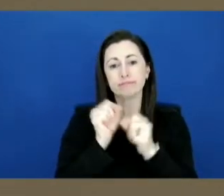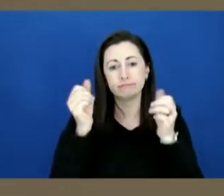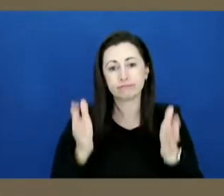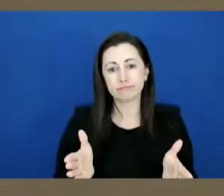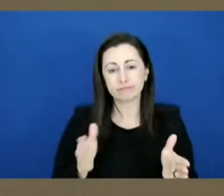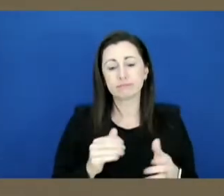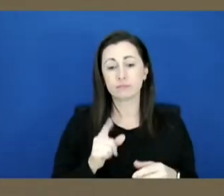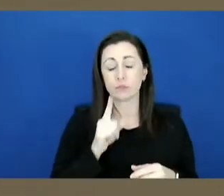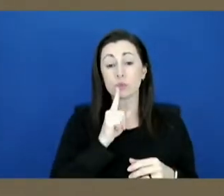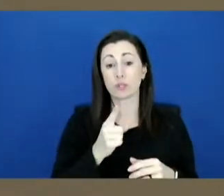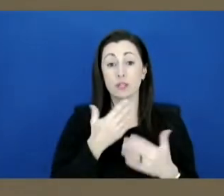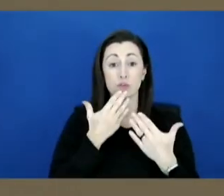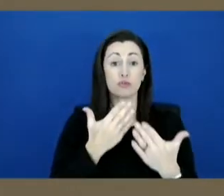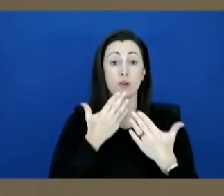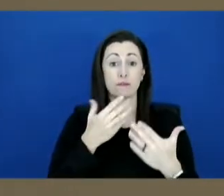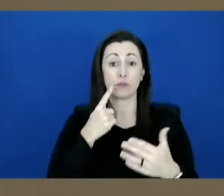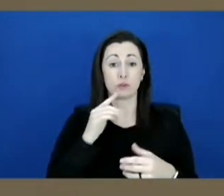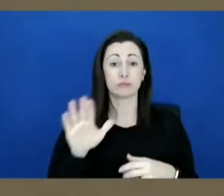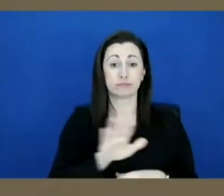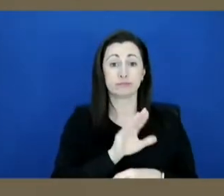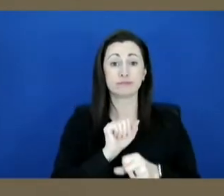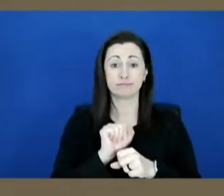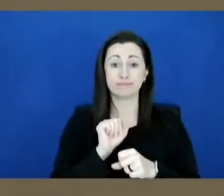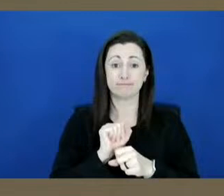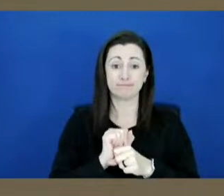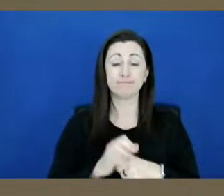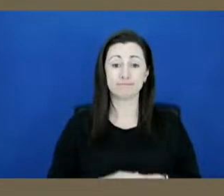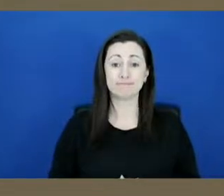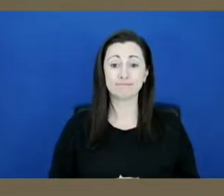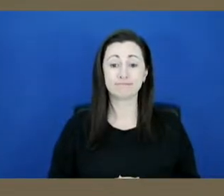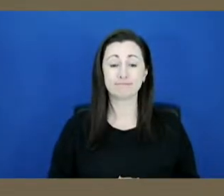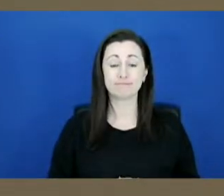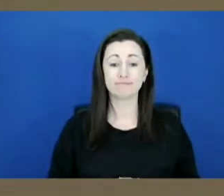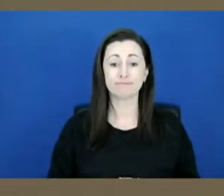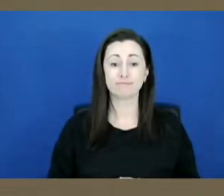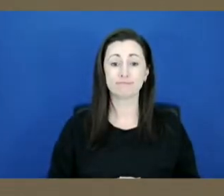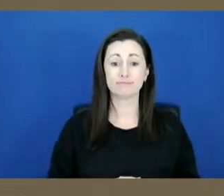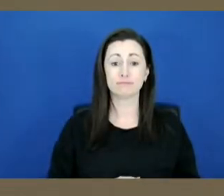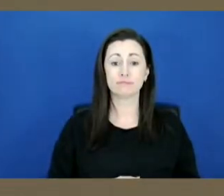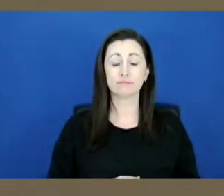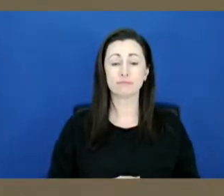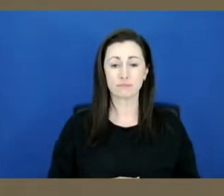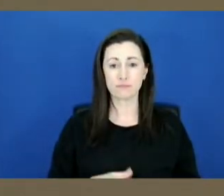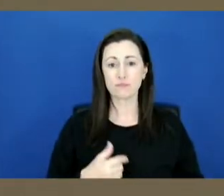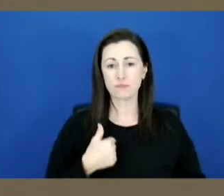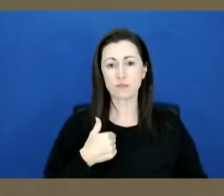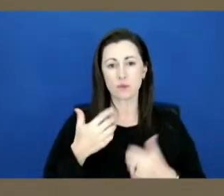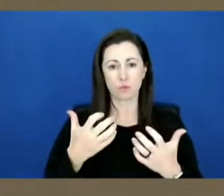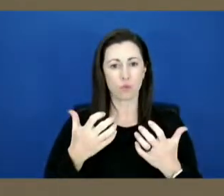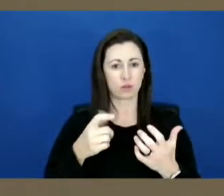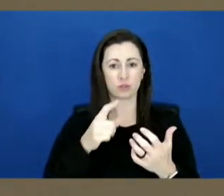PEOPLE AND PRACTITIONERS, AND